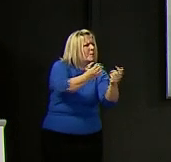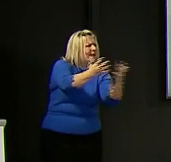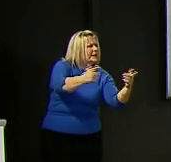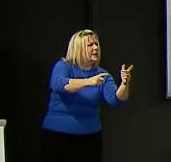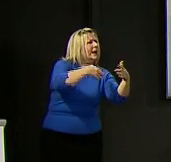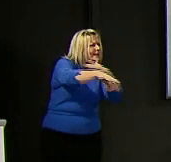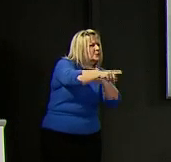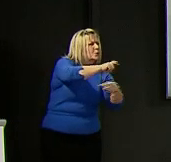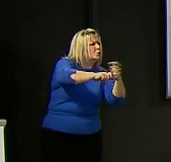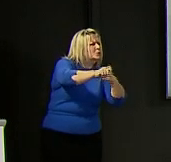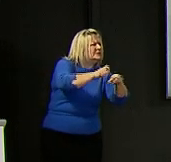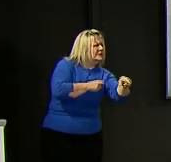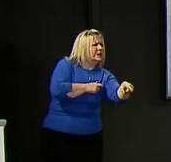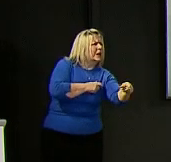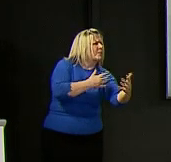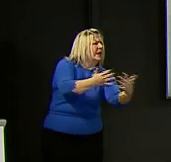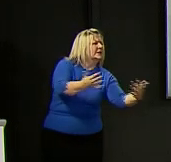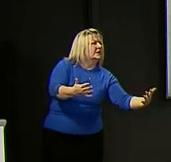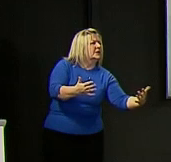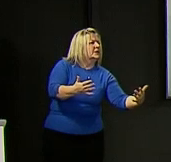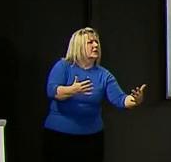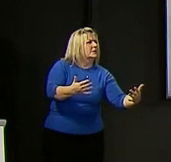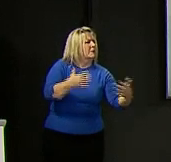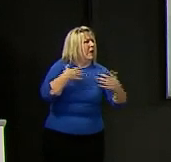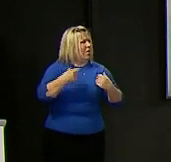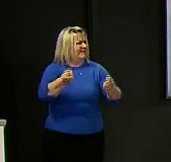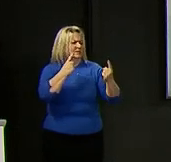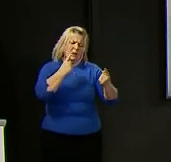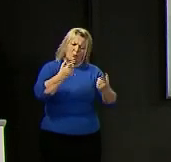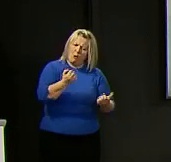the figures later in the day which again doesn't happen I just wondered